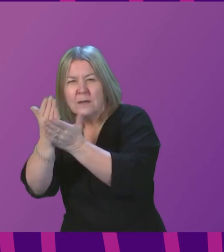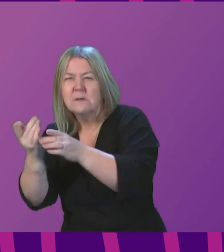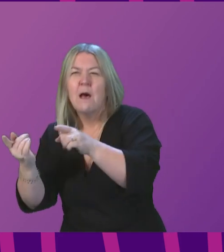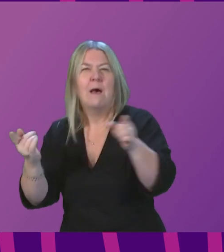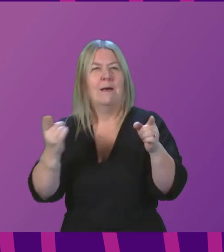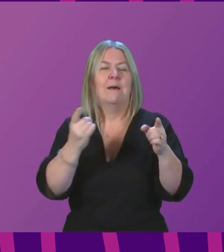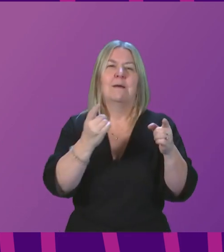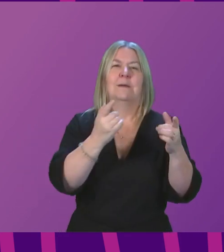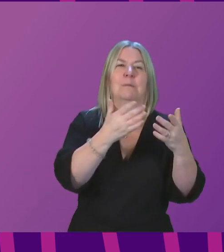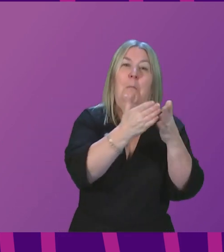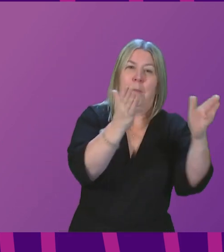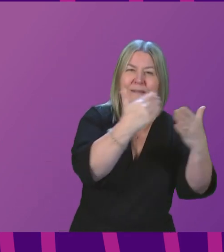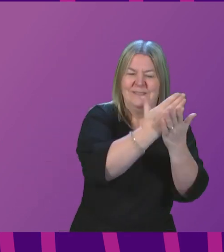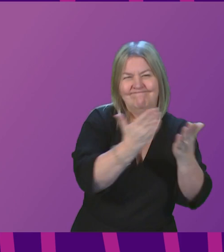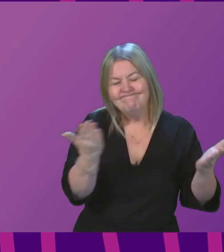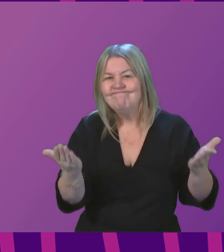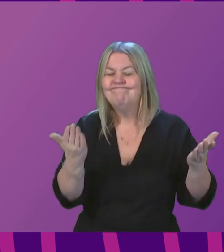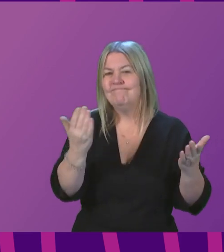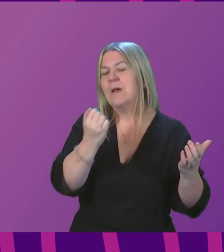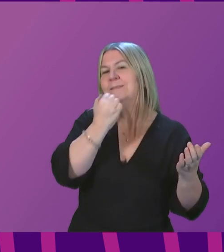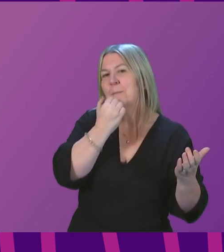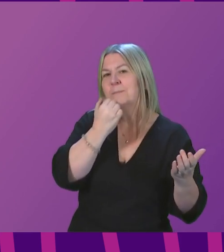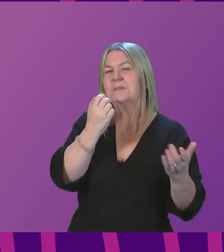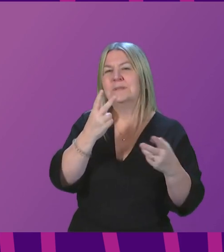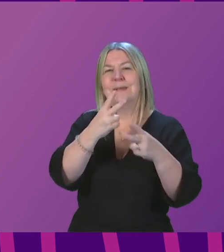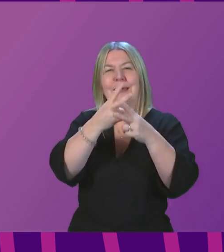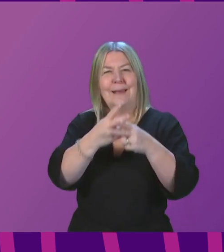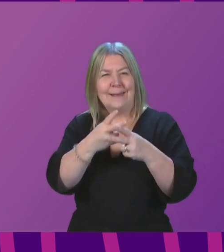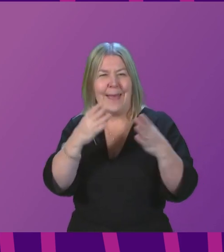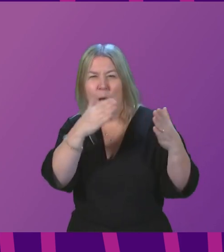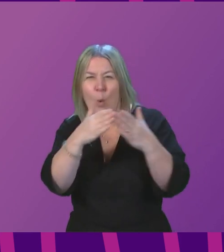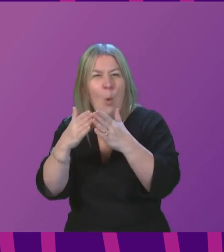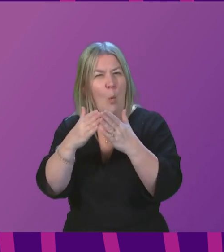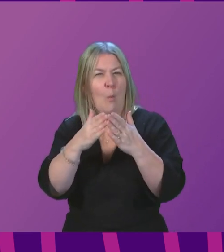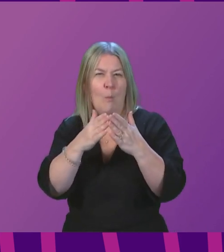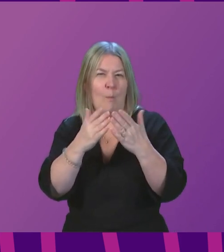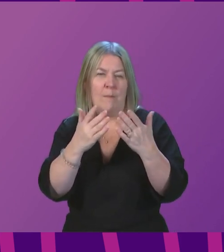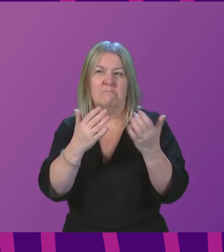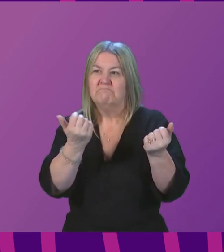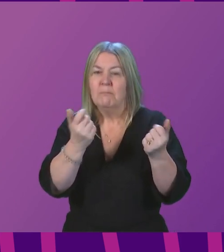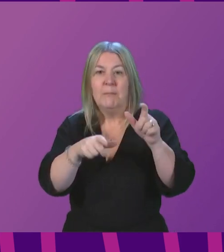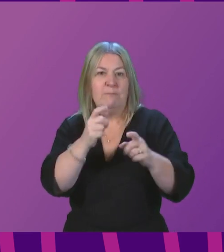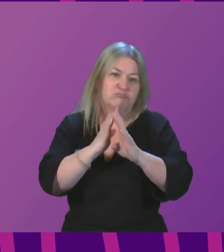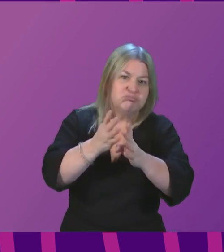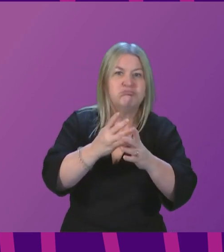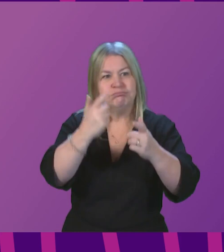The number of care home places has remained relatively stable, which reflects our policy to support people at home for as long as possible.